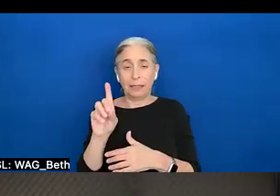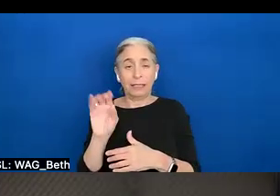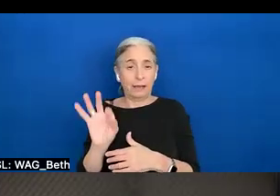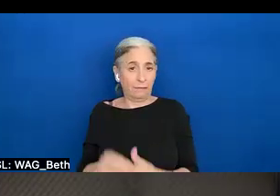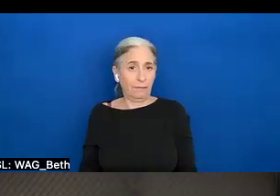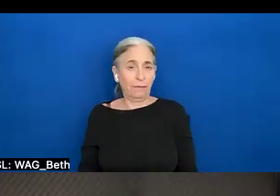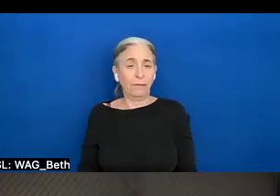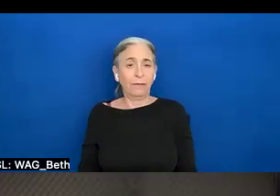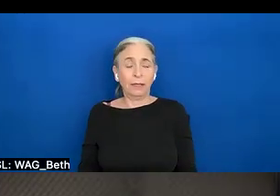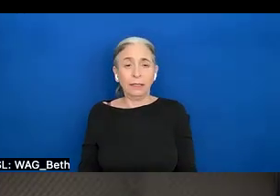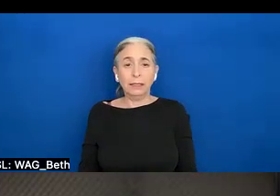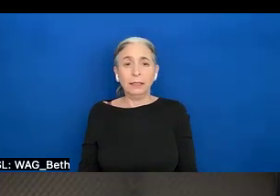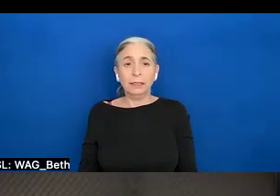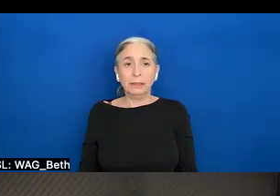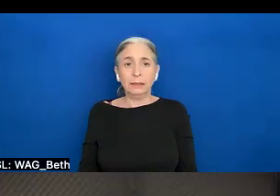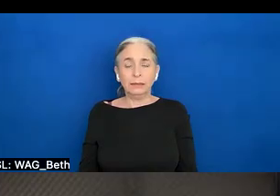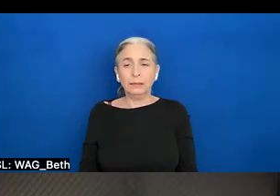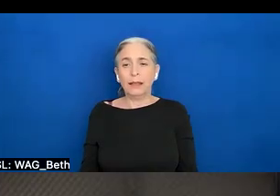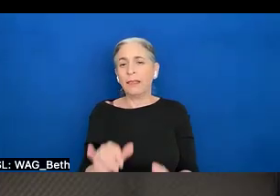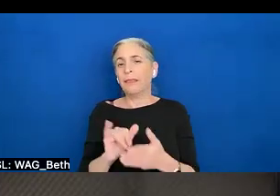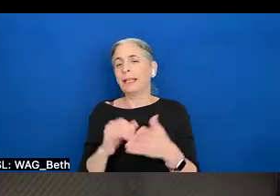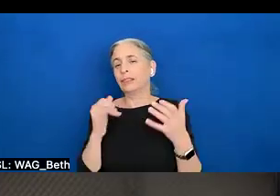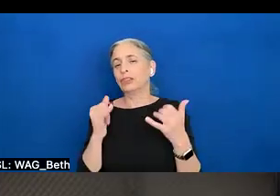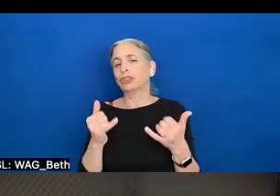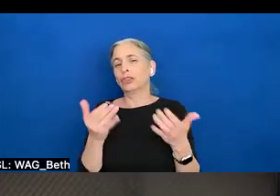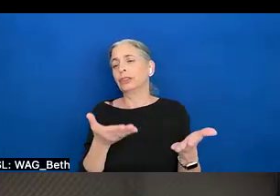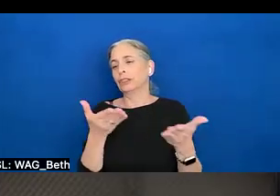of the PDF. That is the current suggested technique.